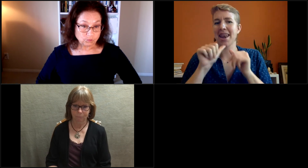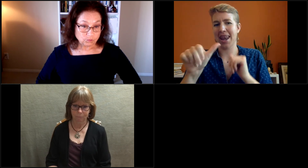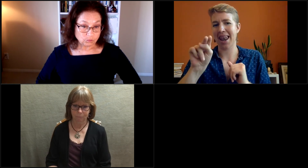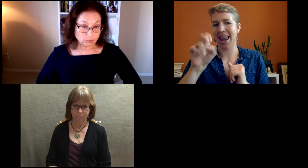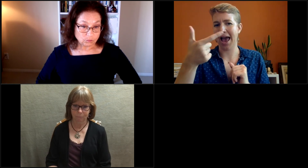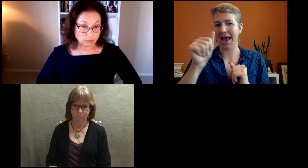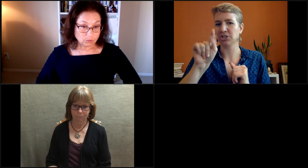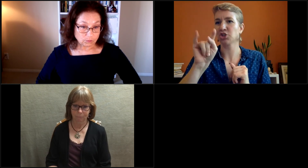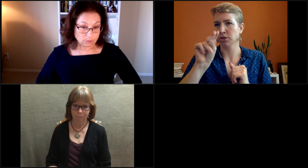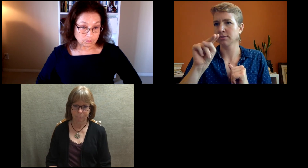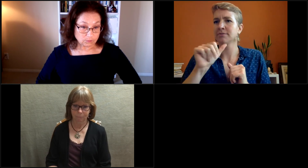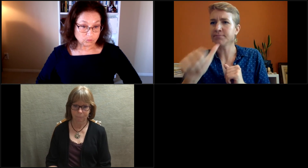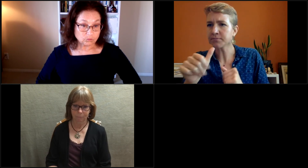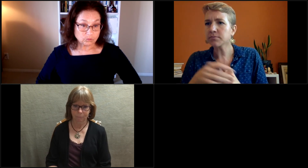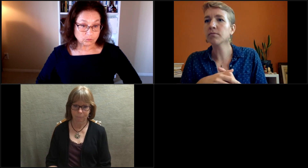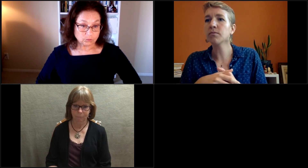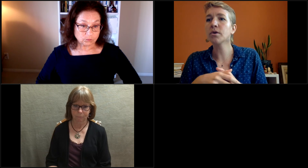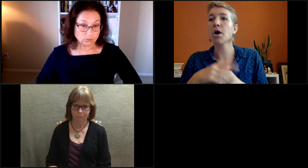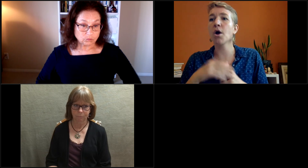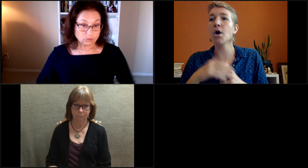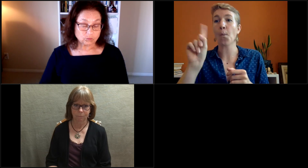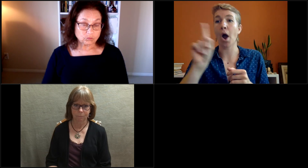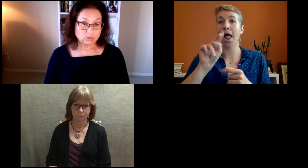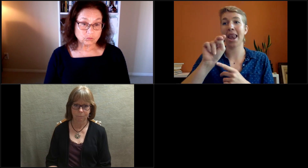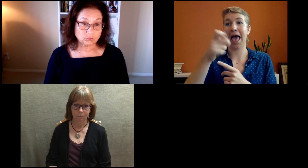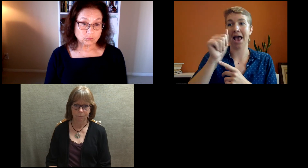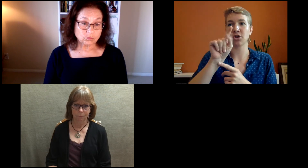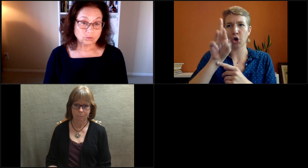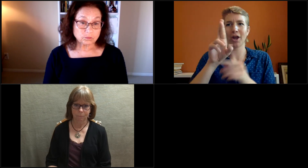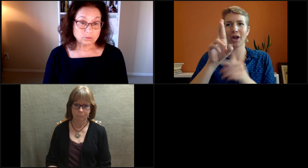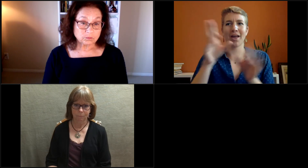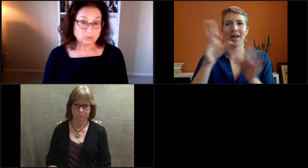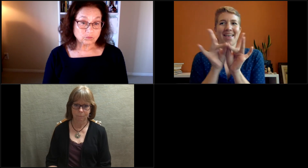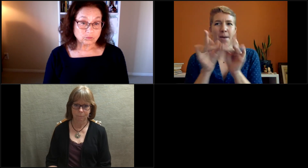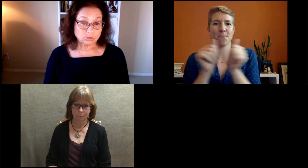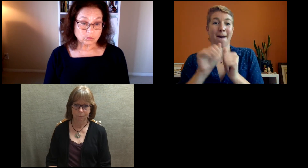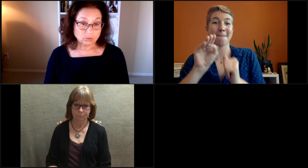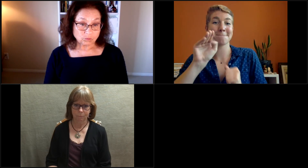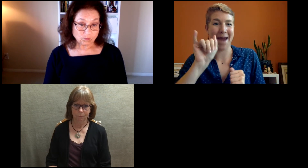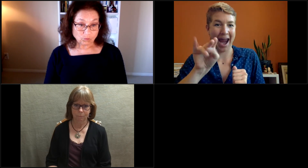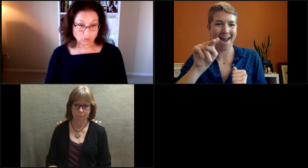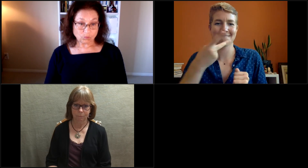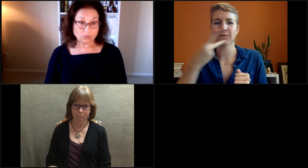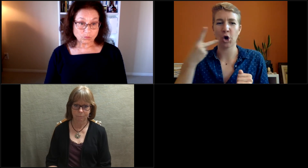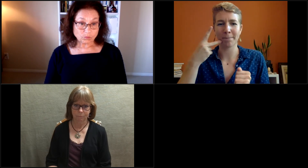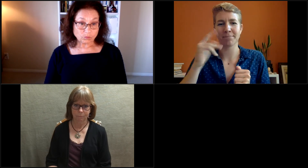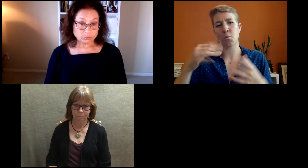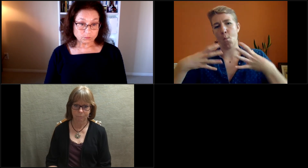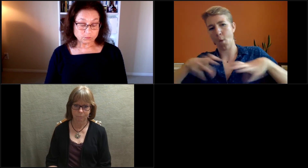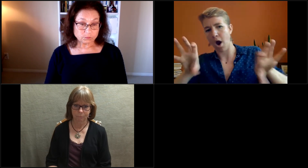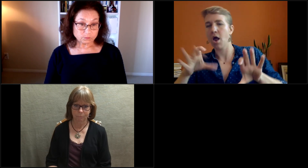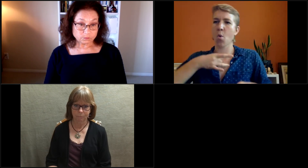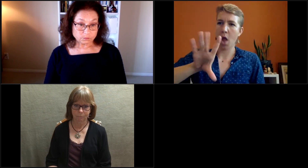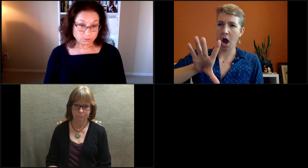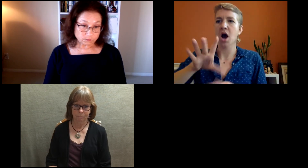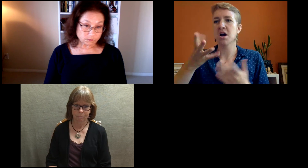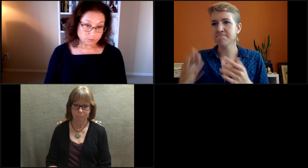Where the negator morphologically fuses with the main verb.